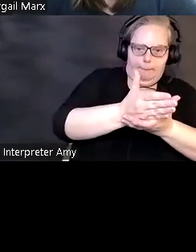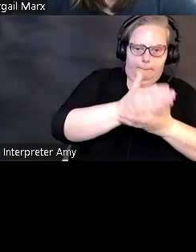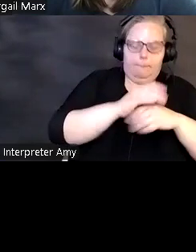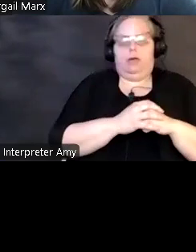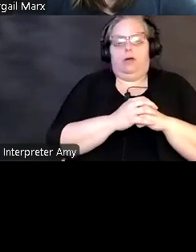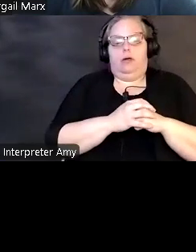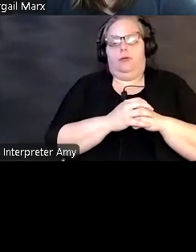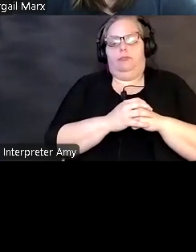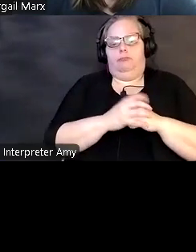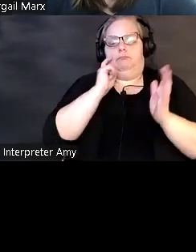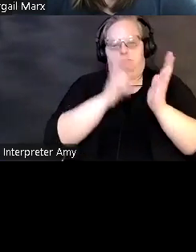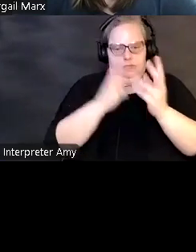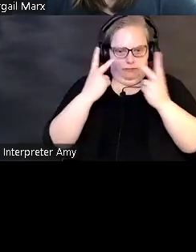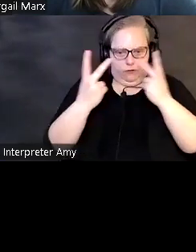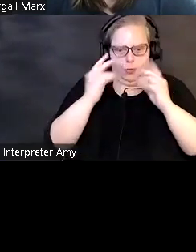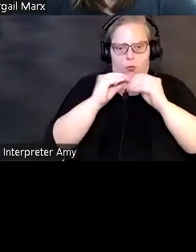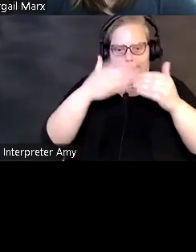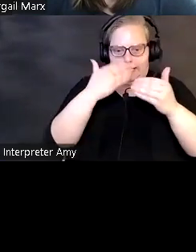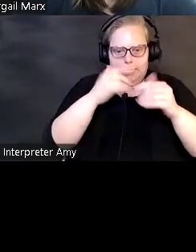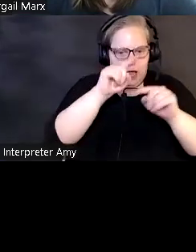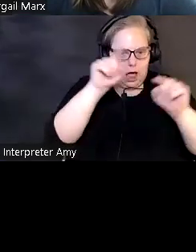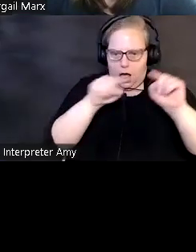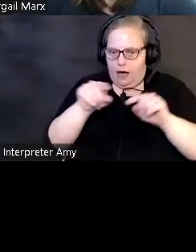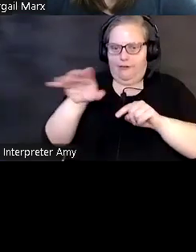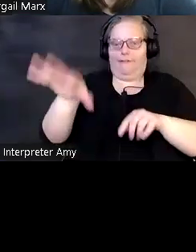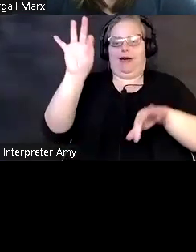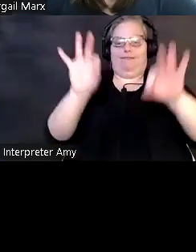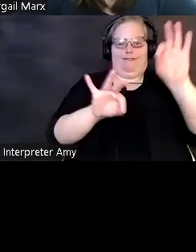You can see visually it's easier to find those than the two pictures up